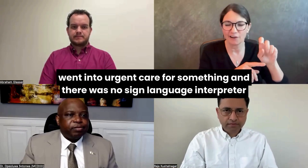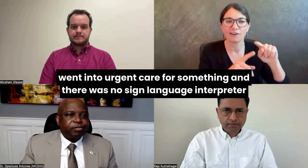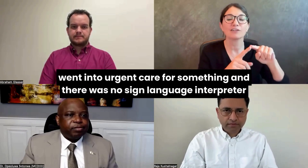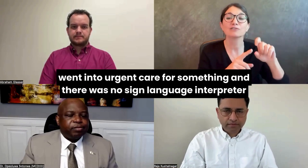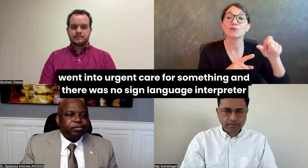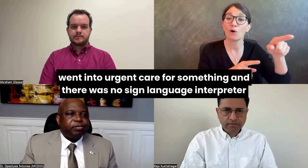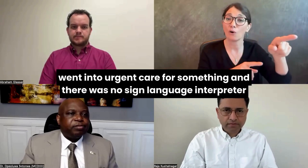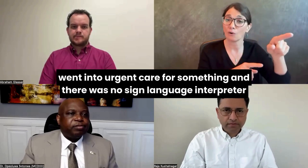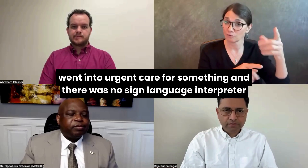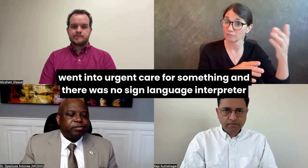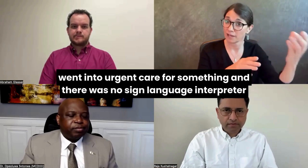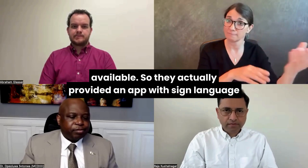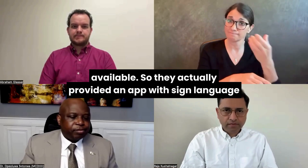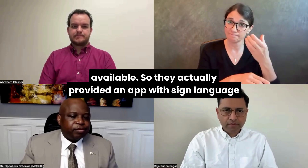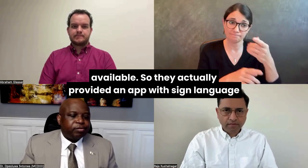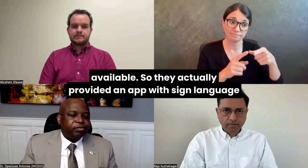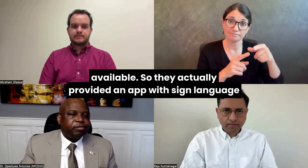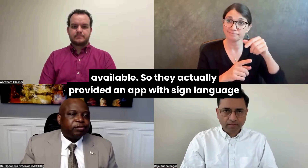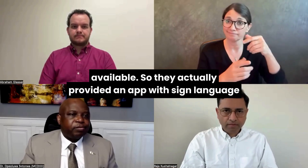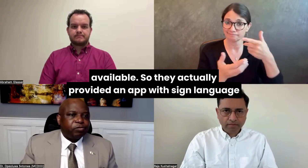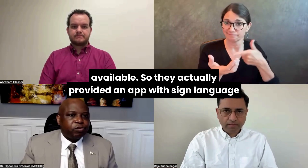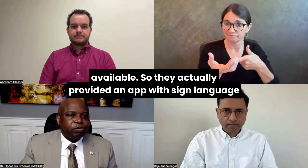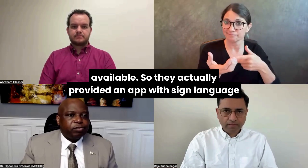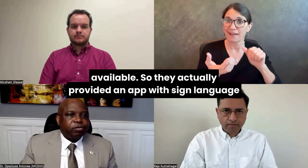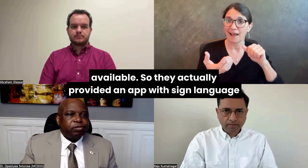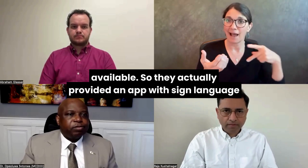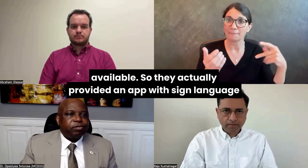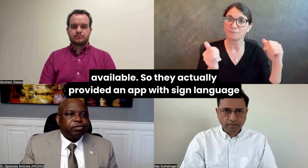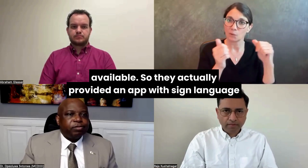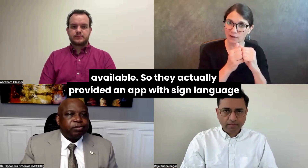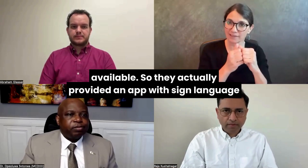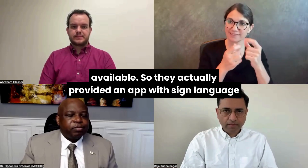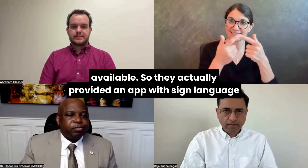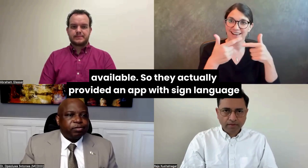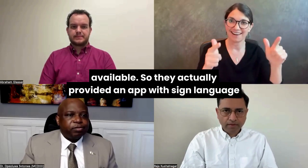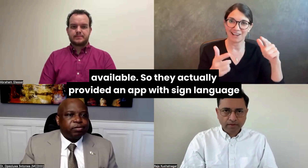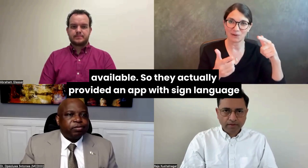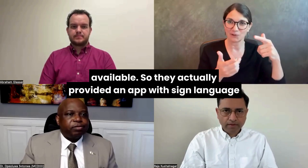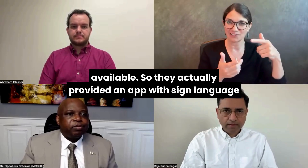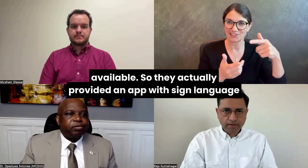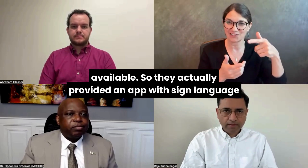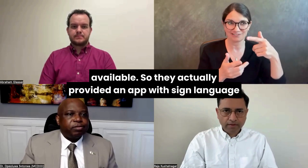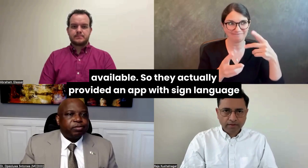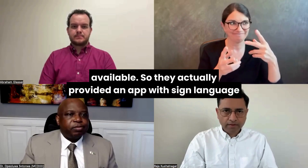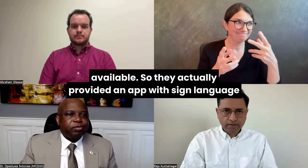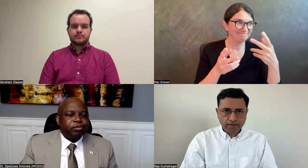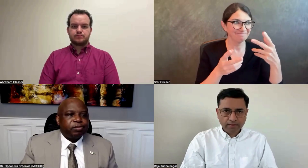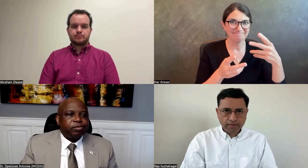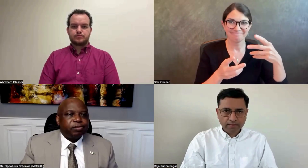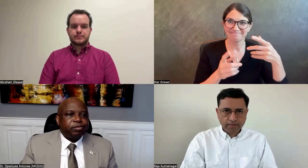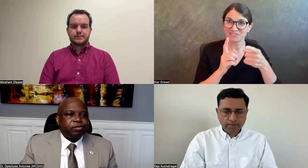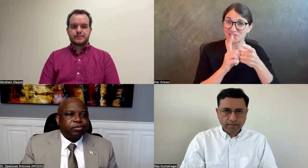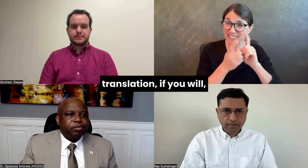available. So they actually provided an app with sign language translation, if you will,